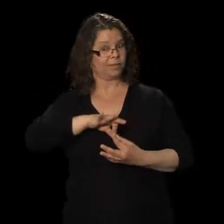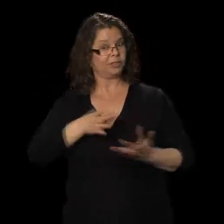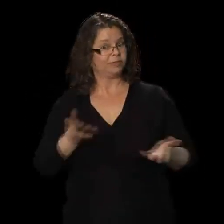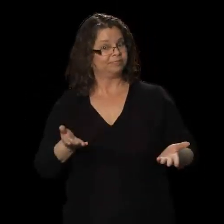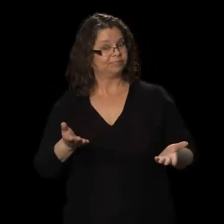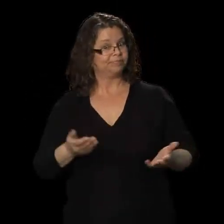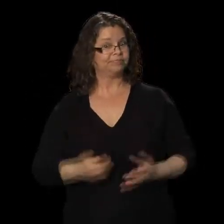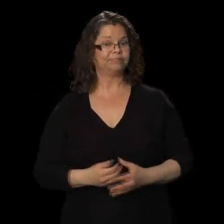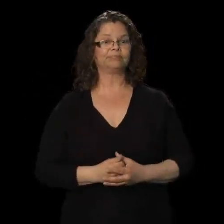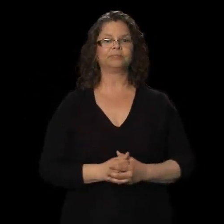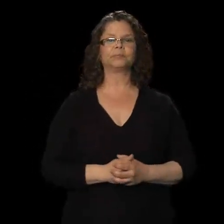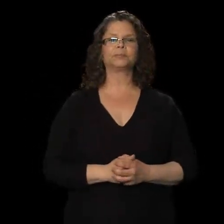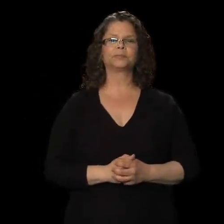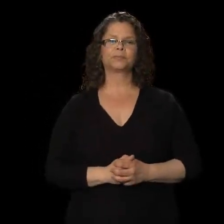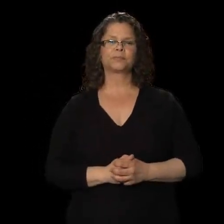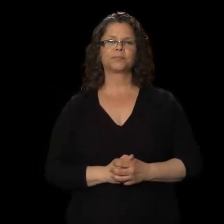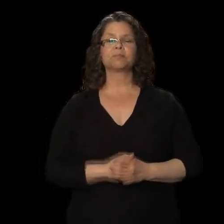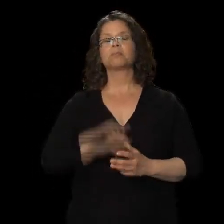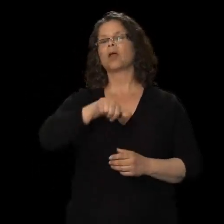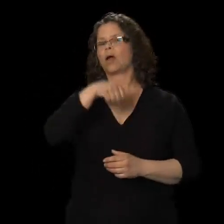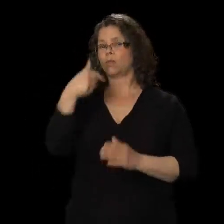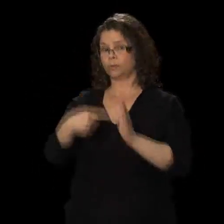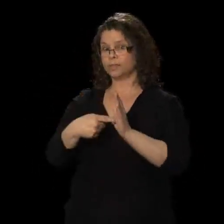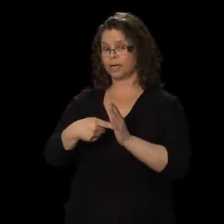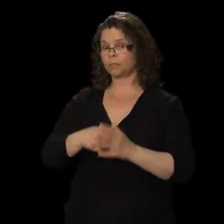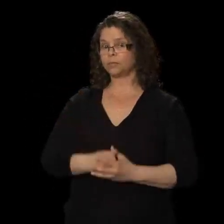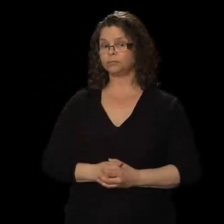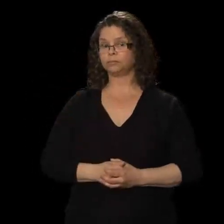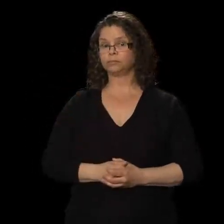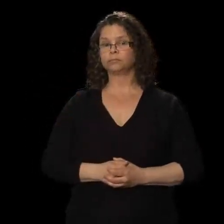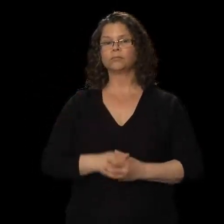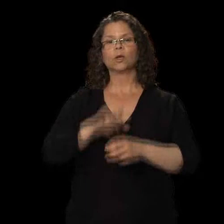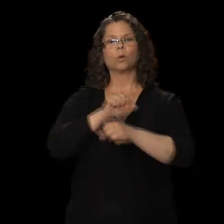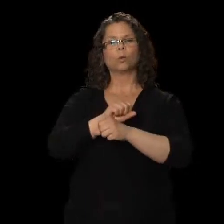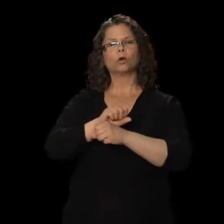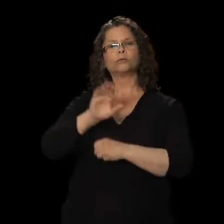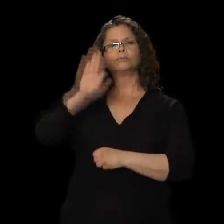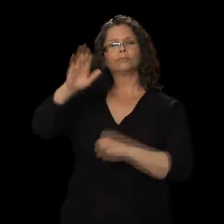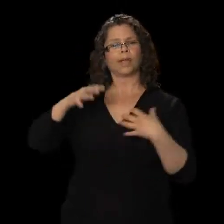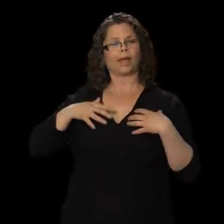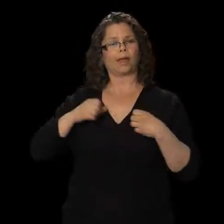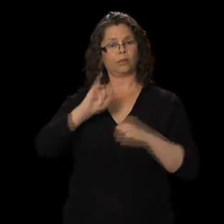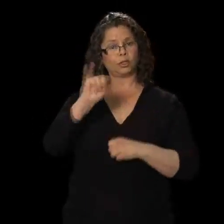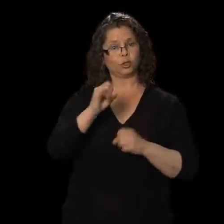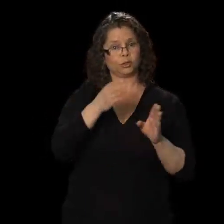Example: A company’s health insurance plan covers the